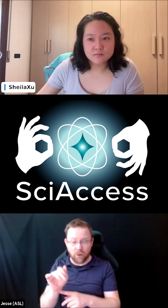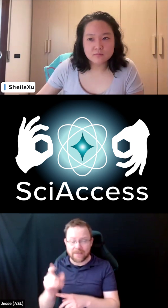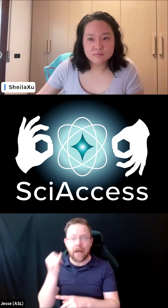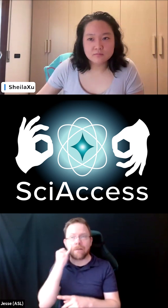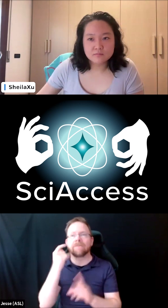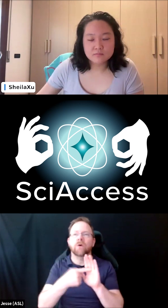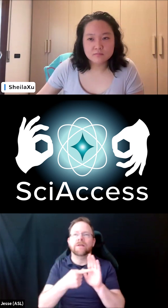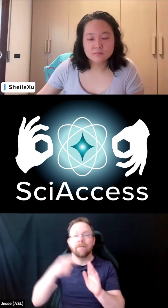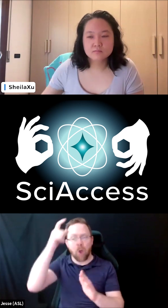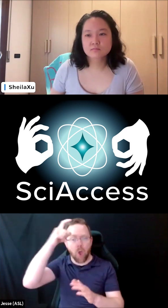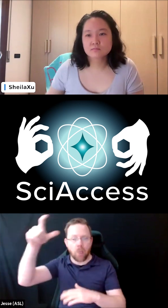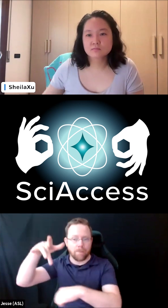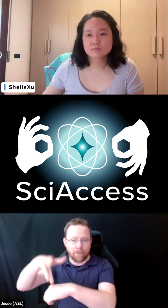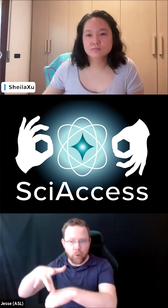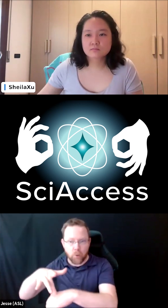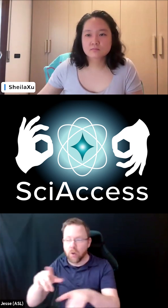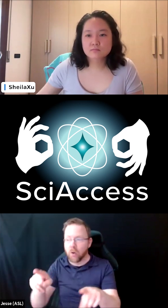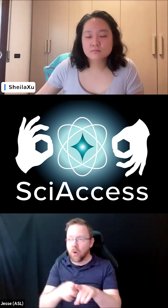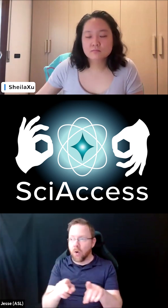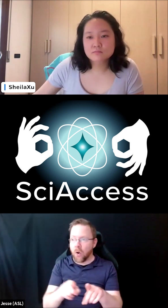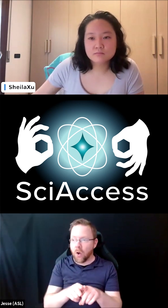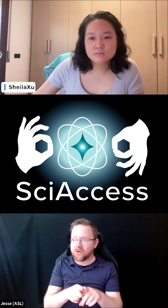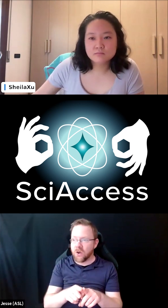you couldn't see the facial expressions?